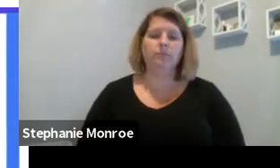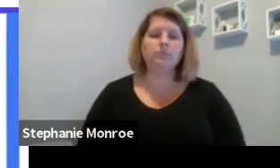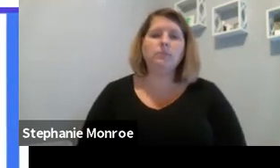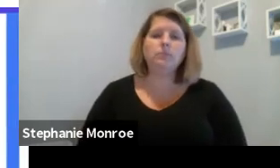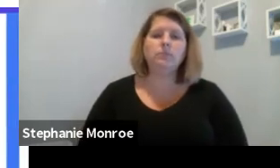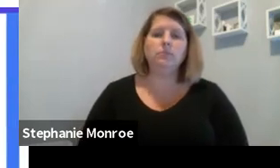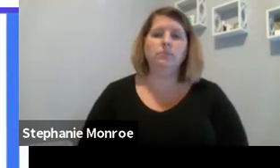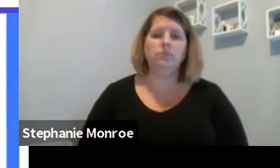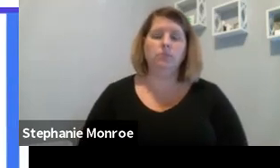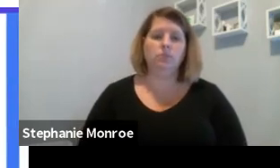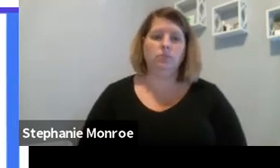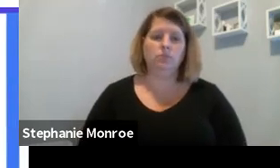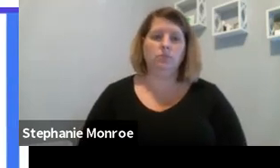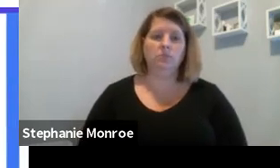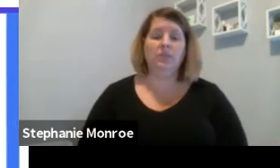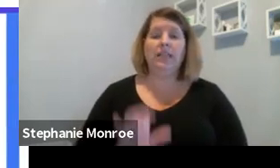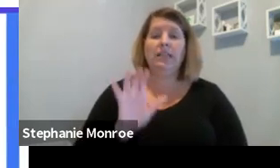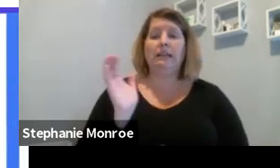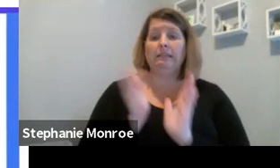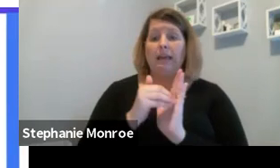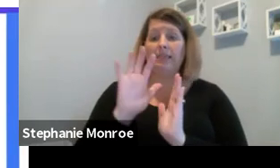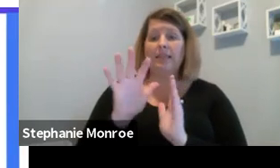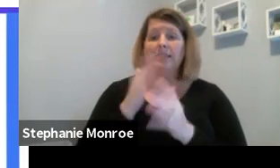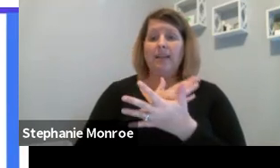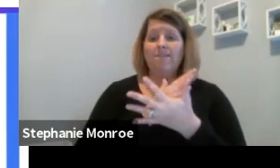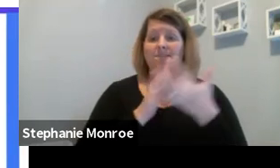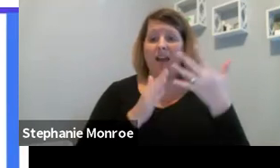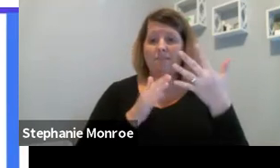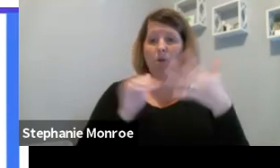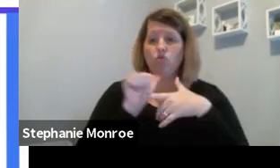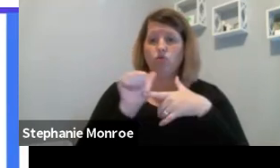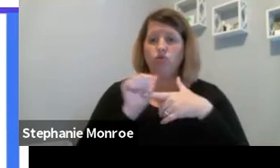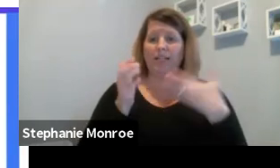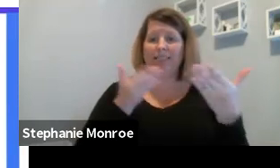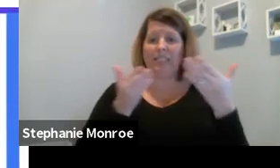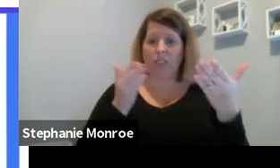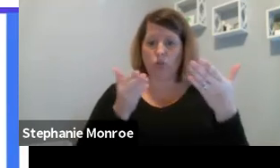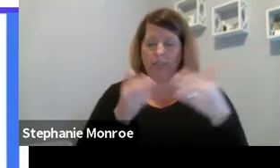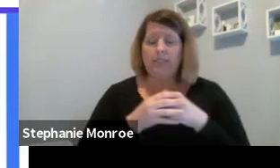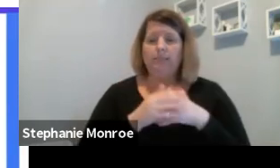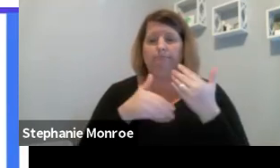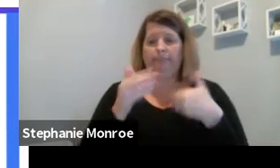Again, this is a five-part training series. You will notice